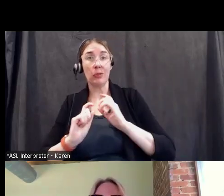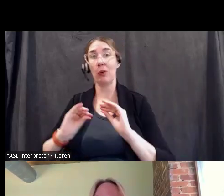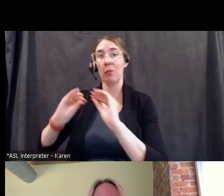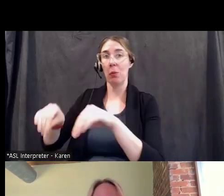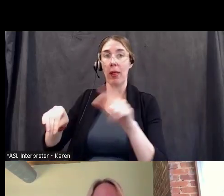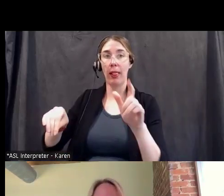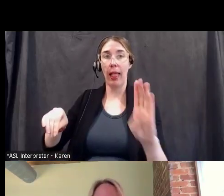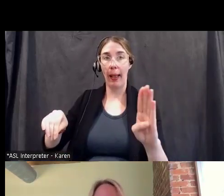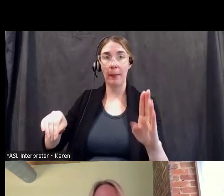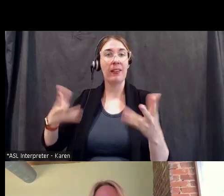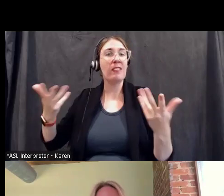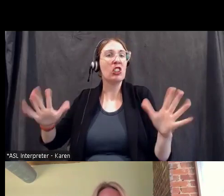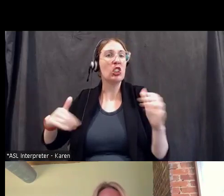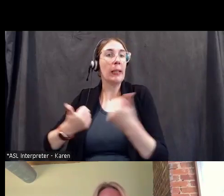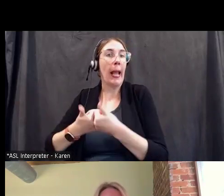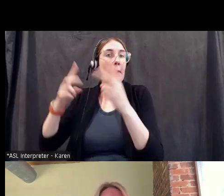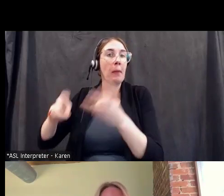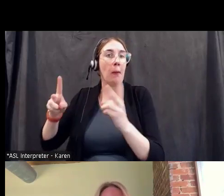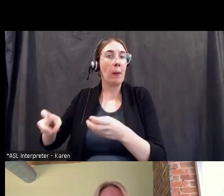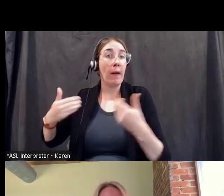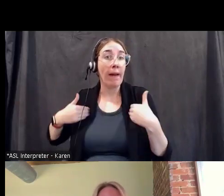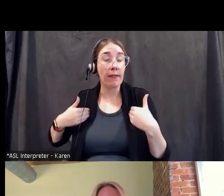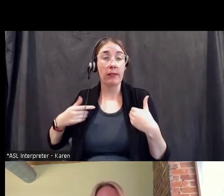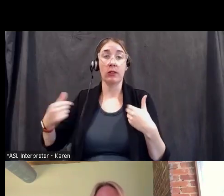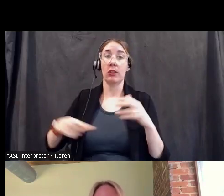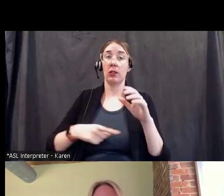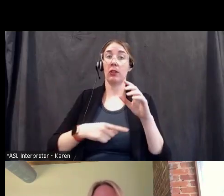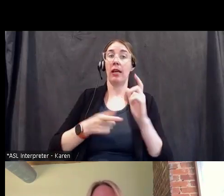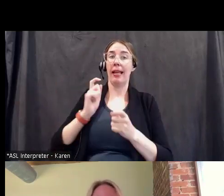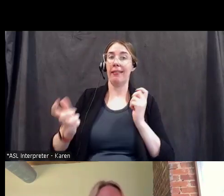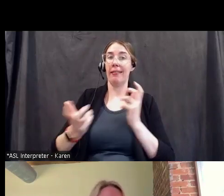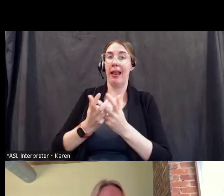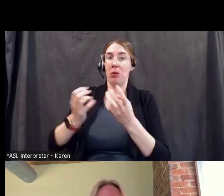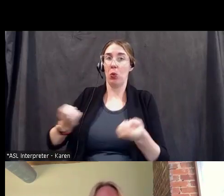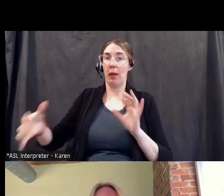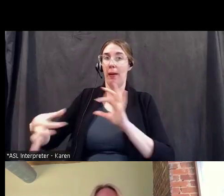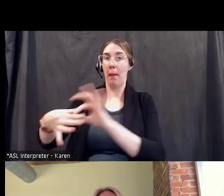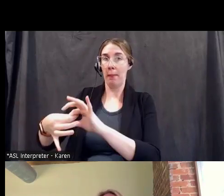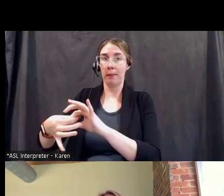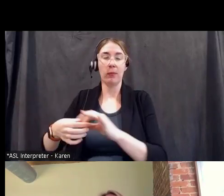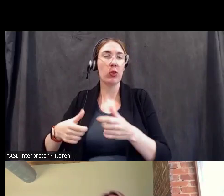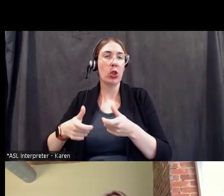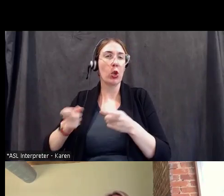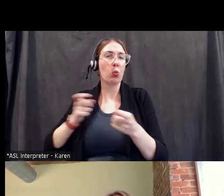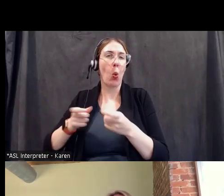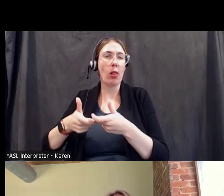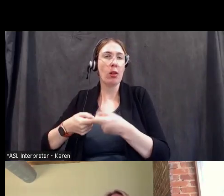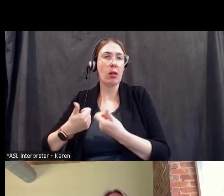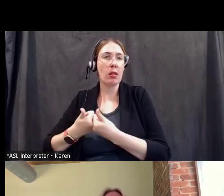and some adaptive devices as well, controls, I guess is the right word, adaptive controllers.